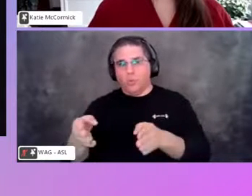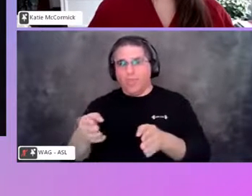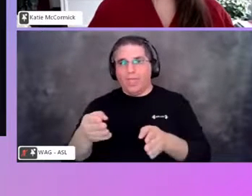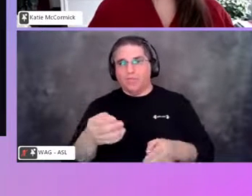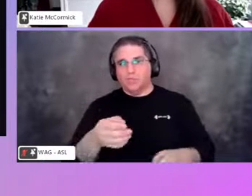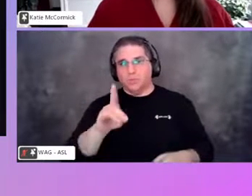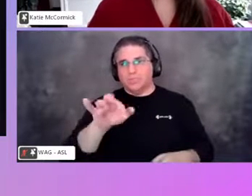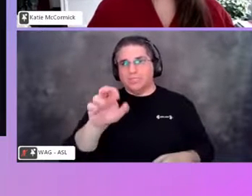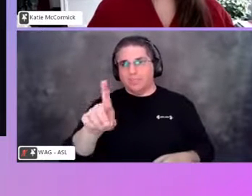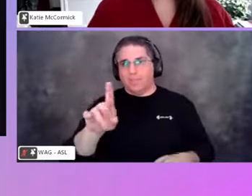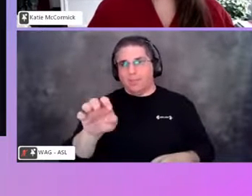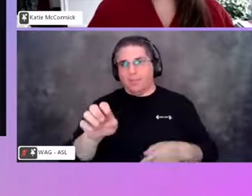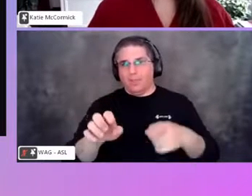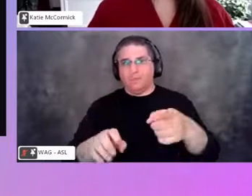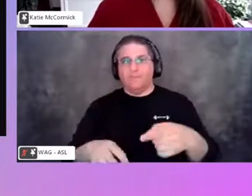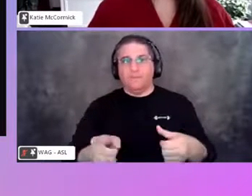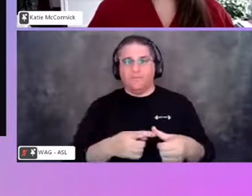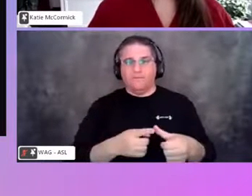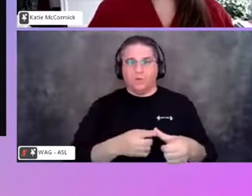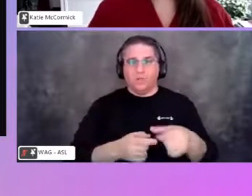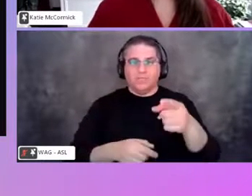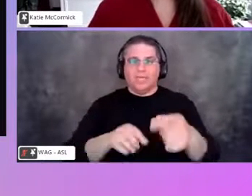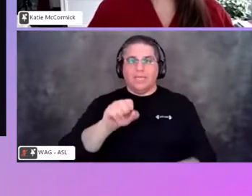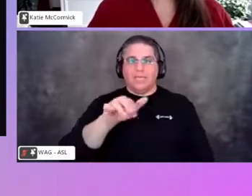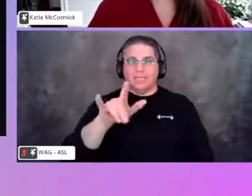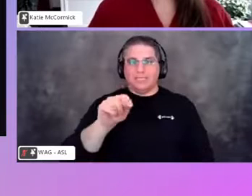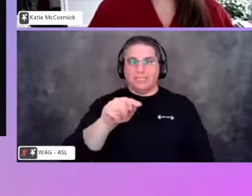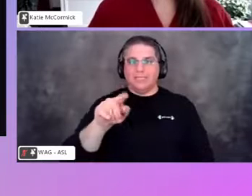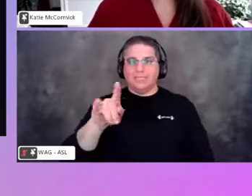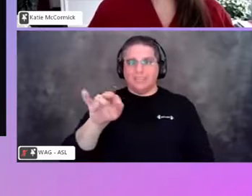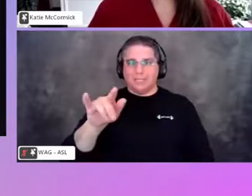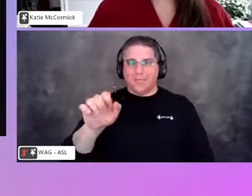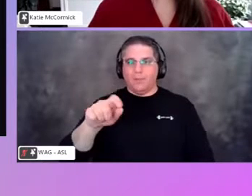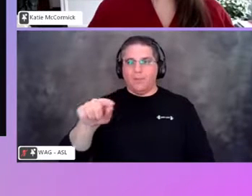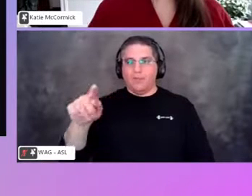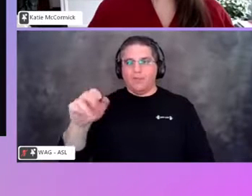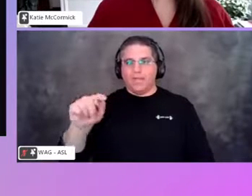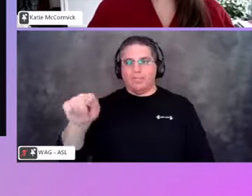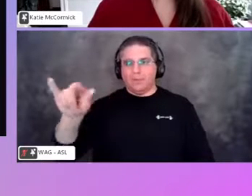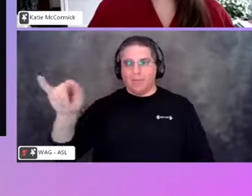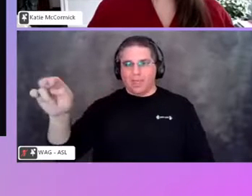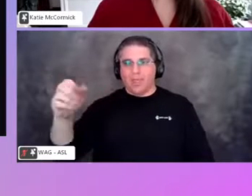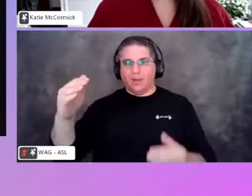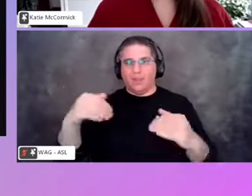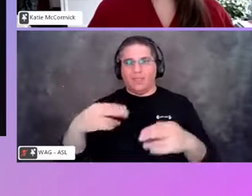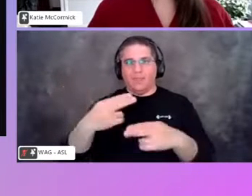disabled on a profile or online basis,